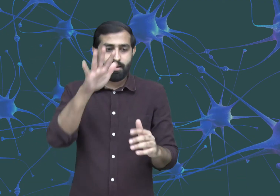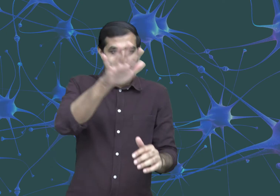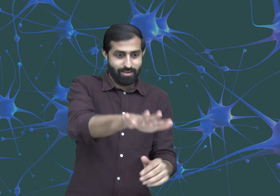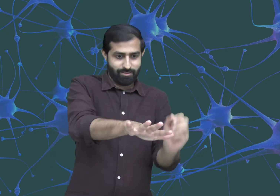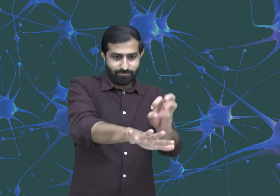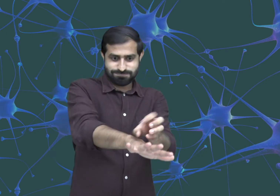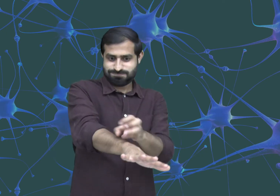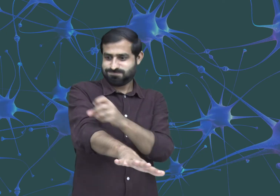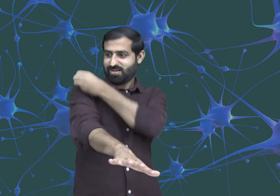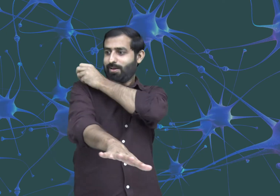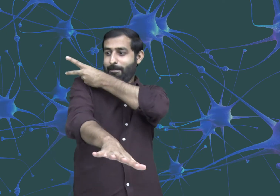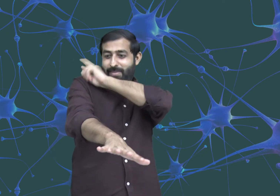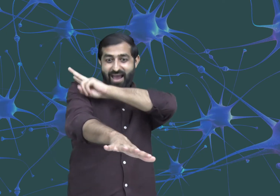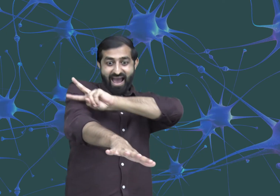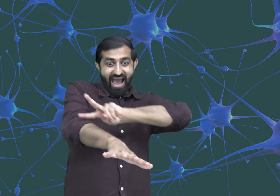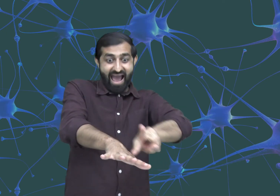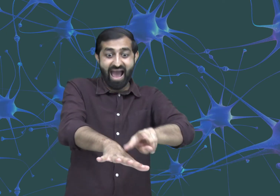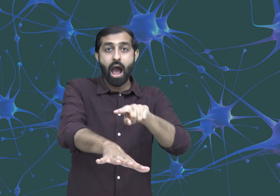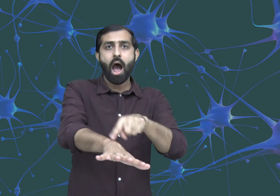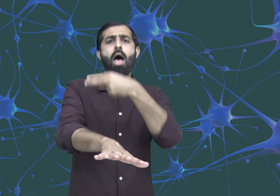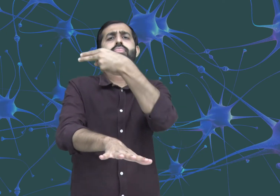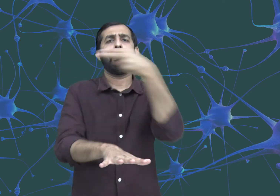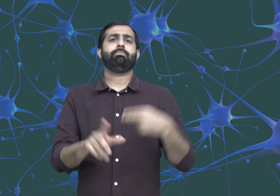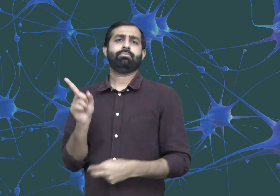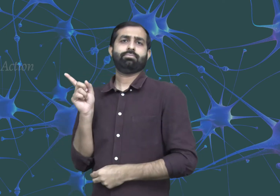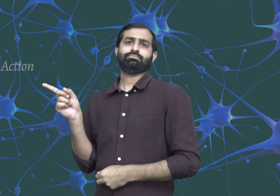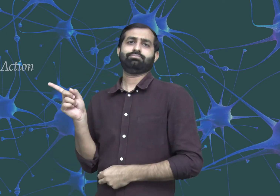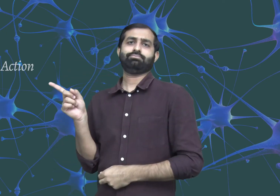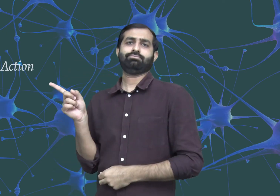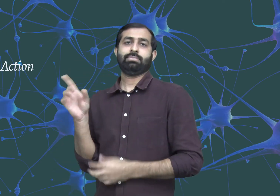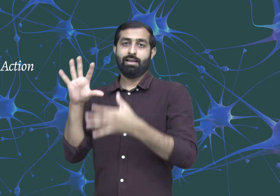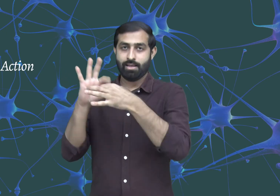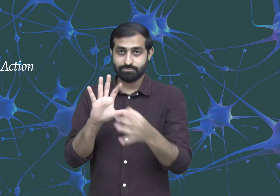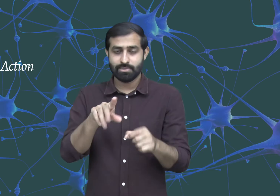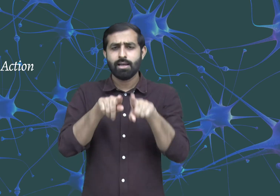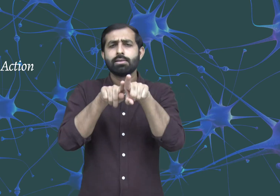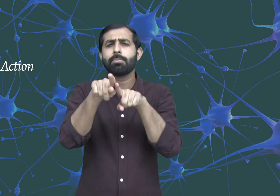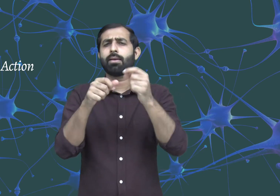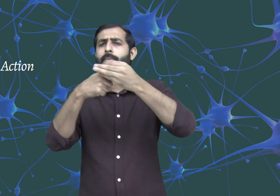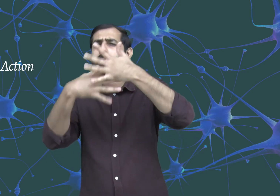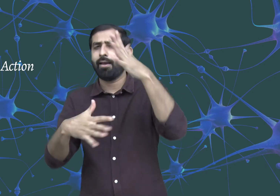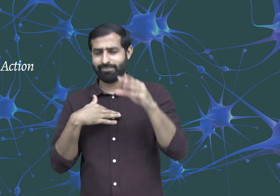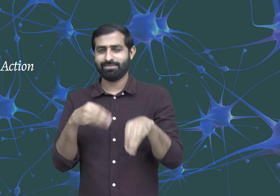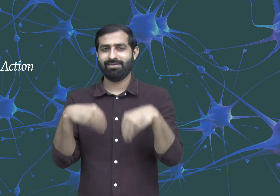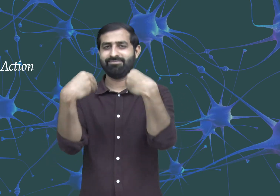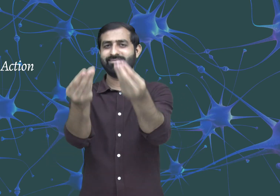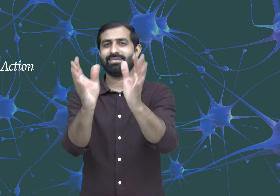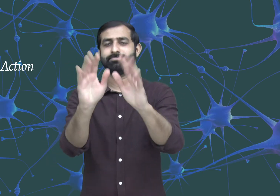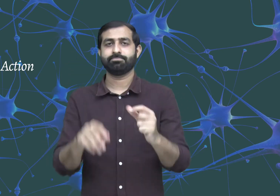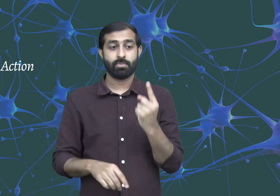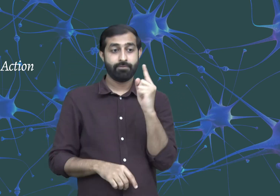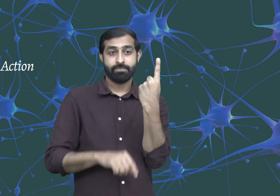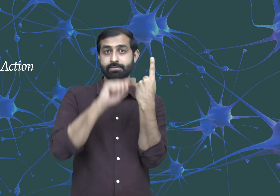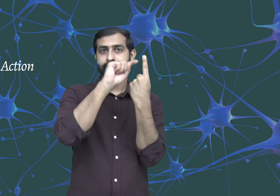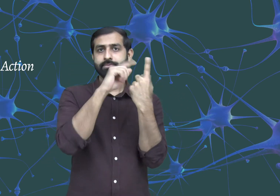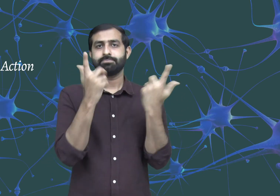Reflex action is an immediate reaction when we perceive a change in the environment. Let me give you a few examples